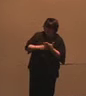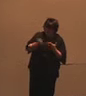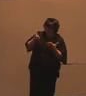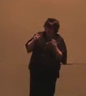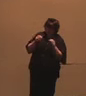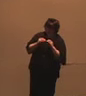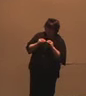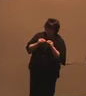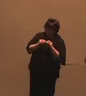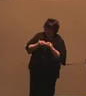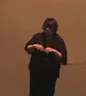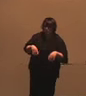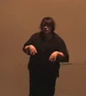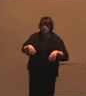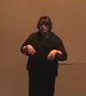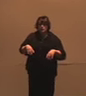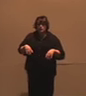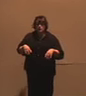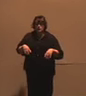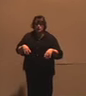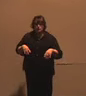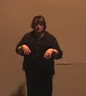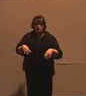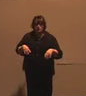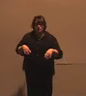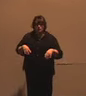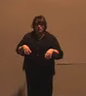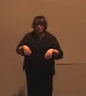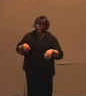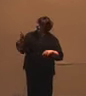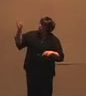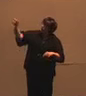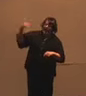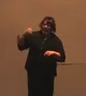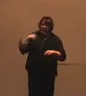The Sendai Mediatheque has two shocking point for me.